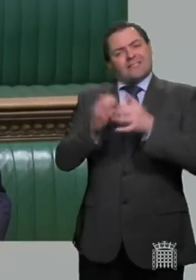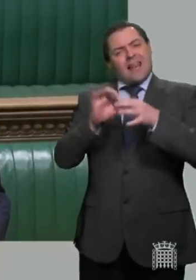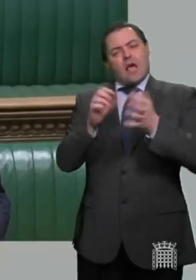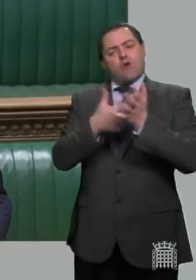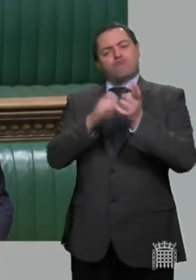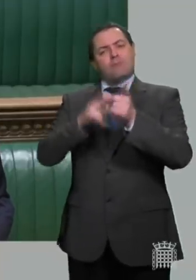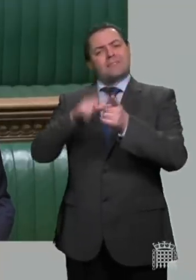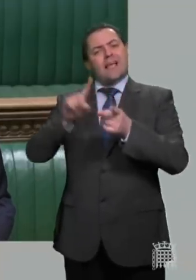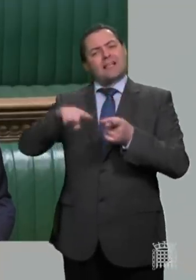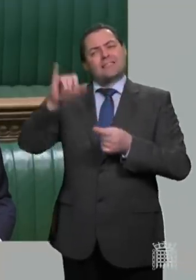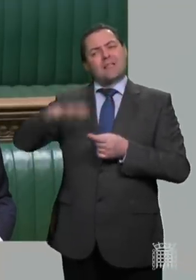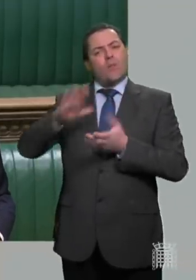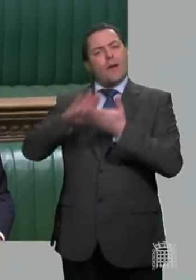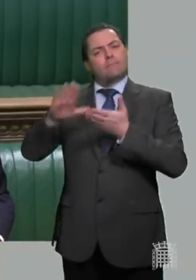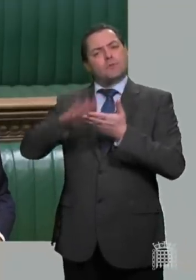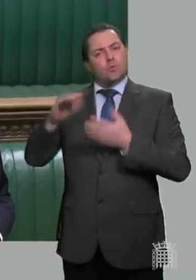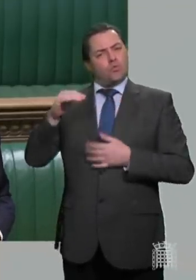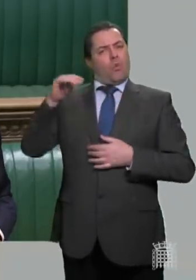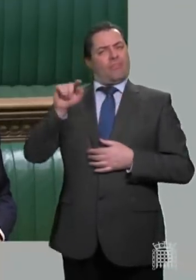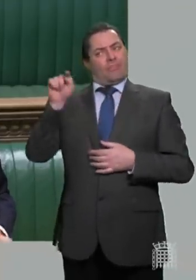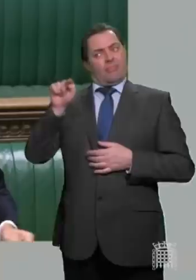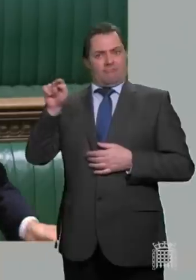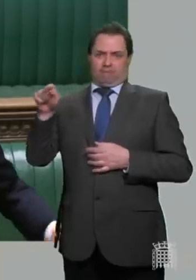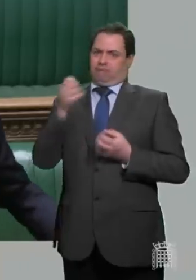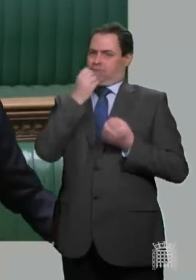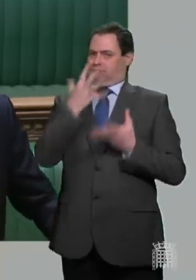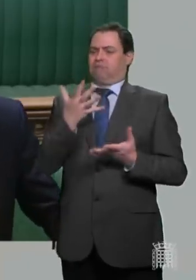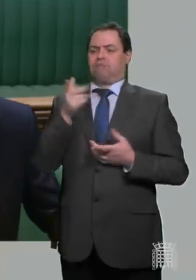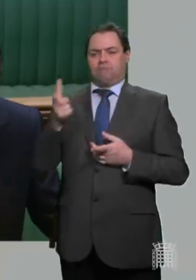North (Caroline Nokes) for highlighting the particular needs of the personal care sector.